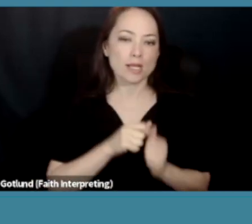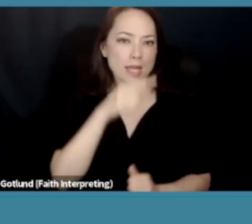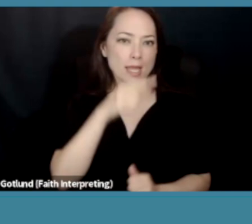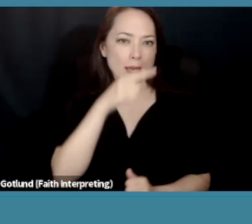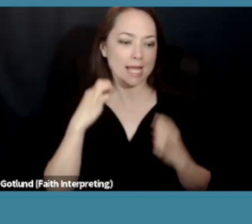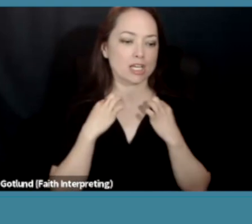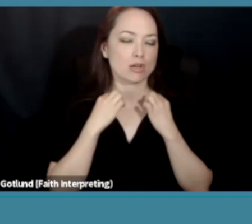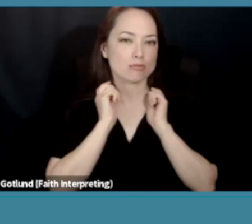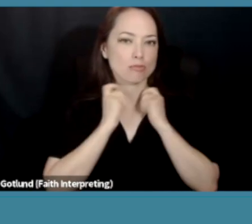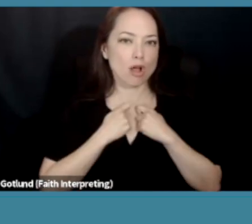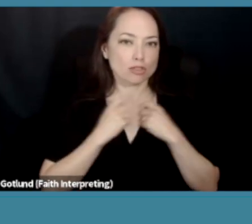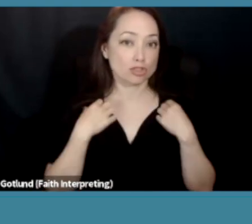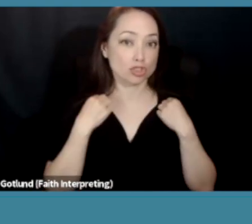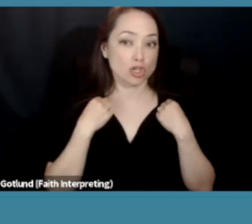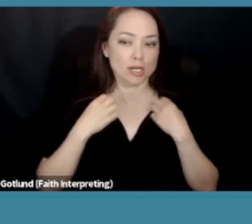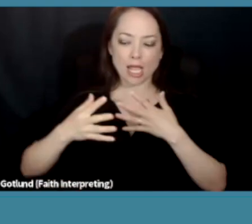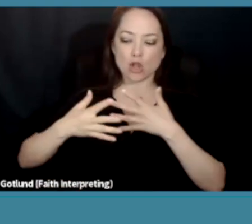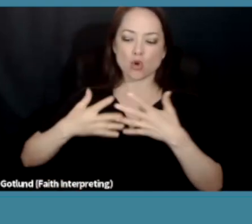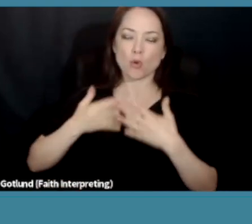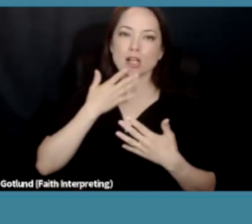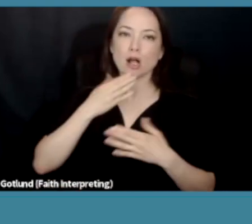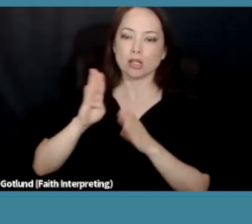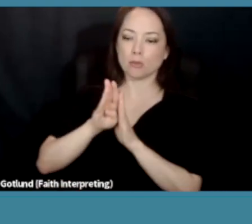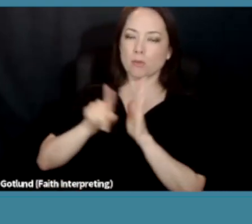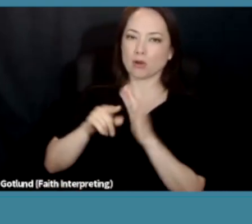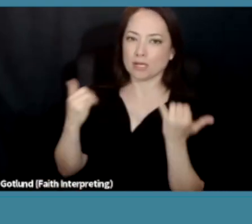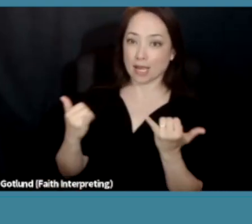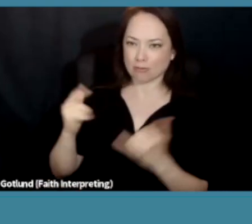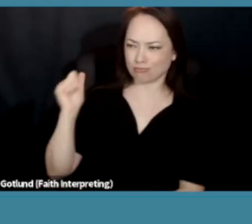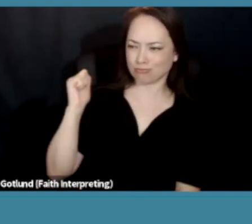and gray background currently. That is me.